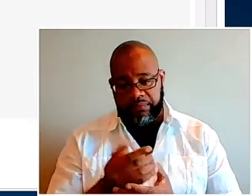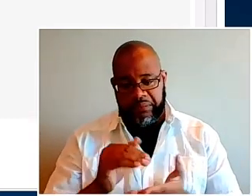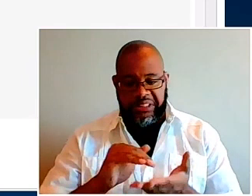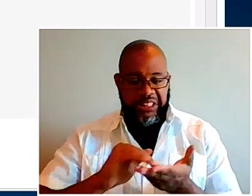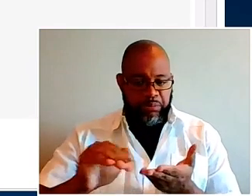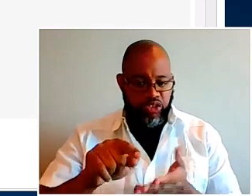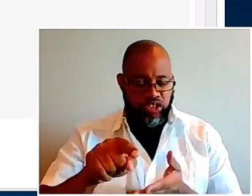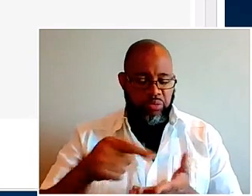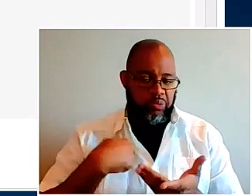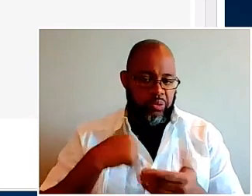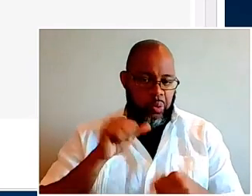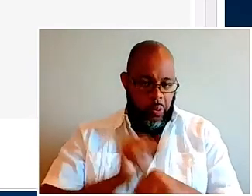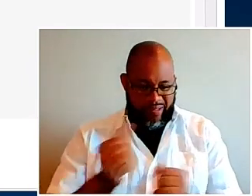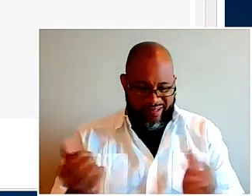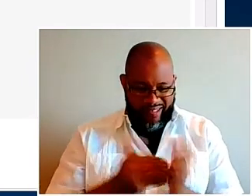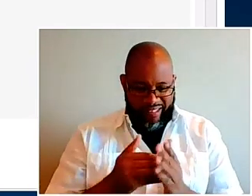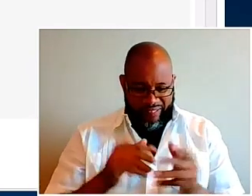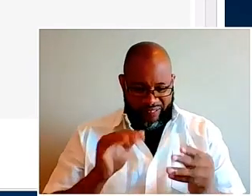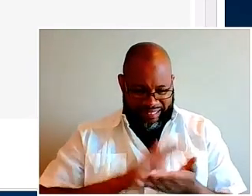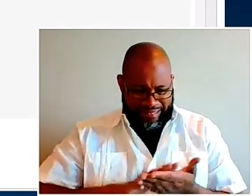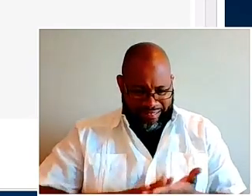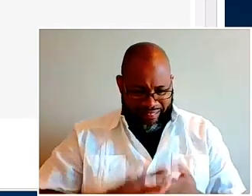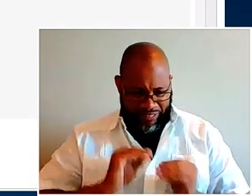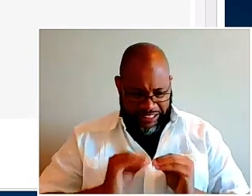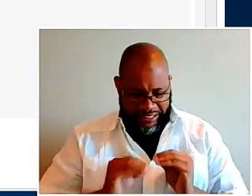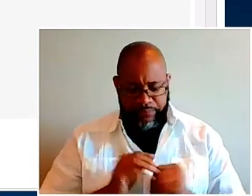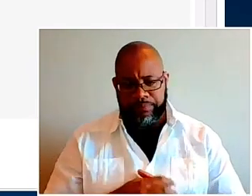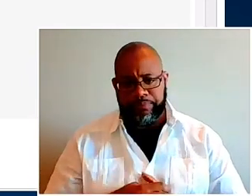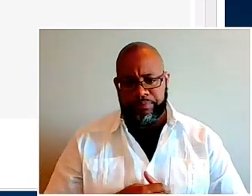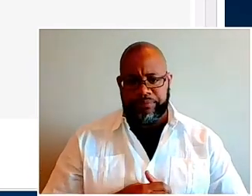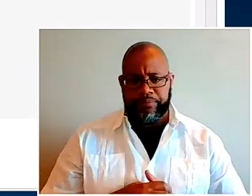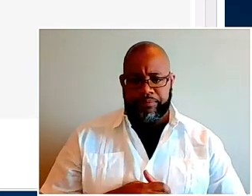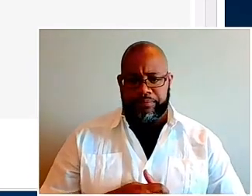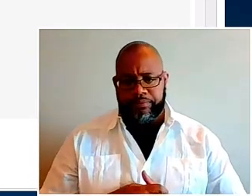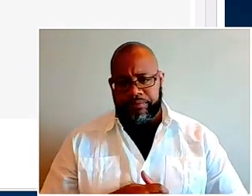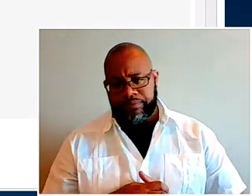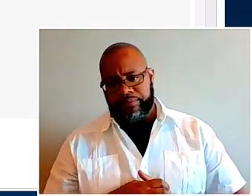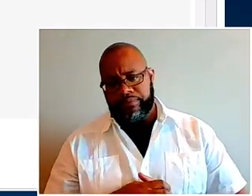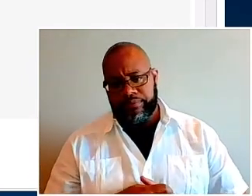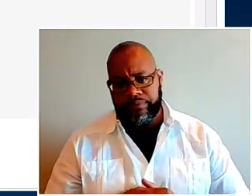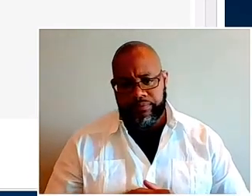reworked them. So, a little bit about